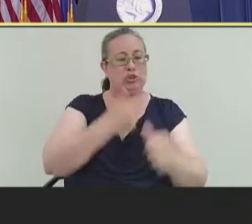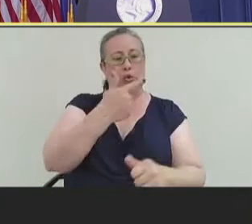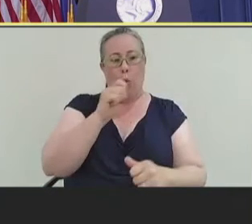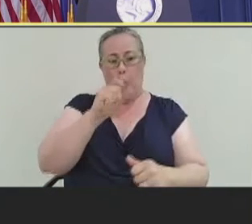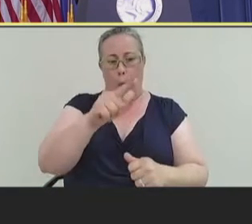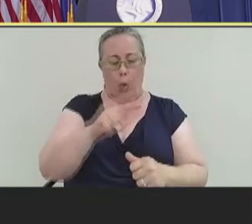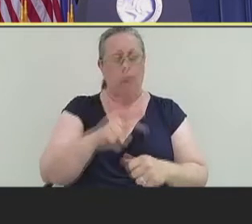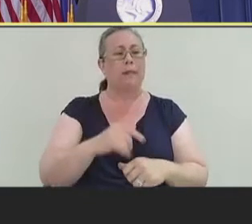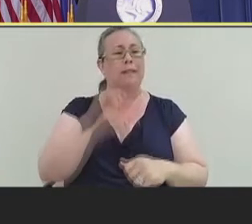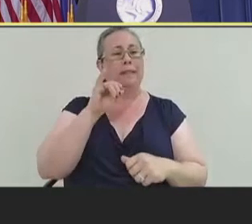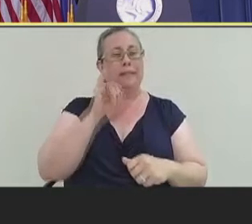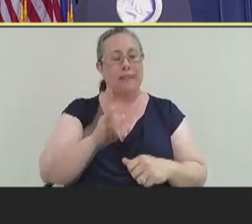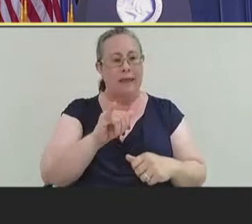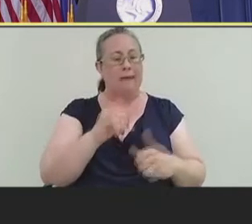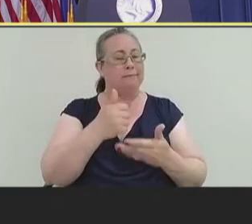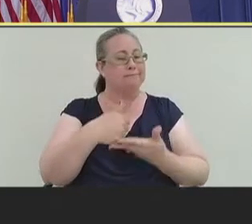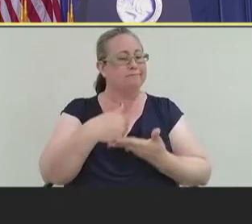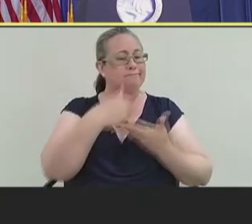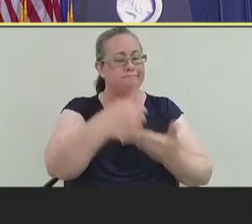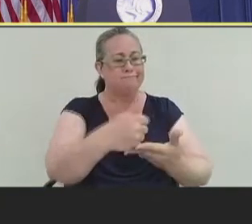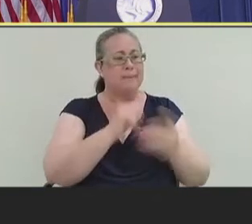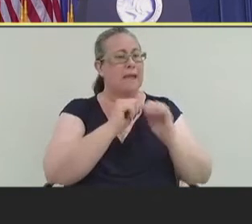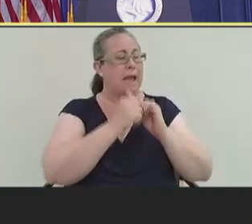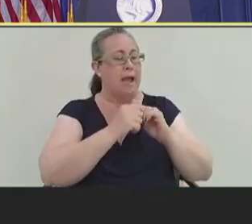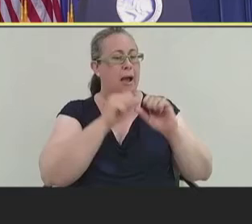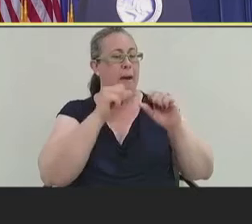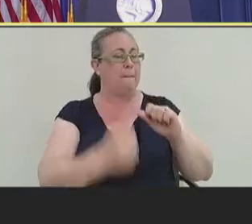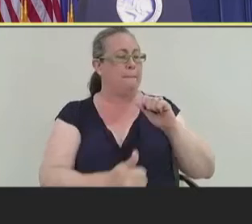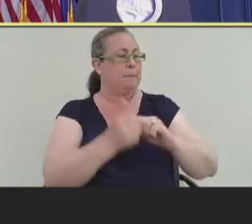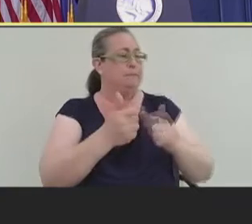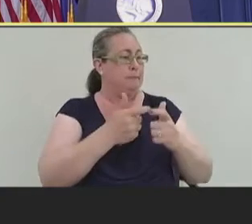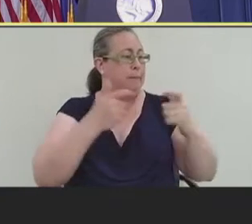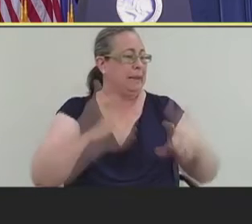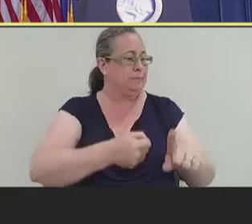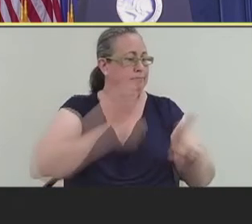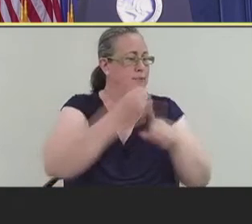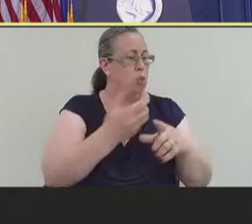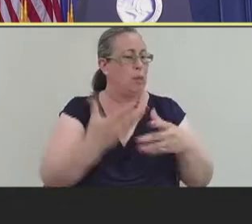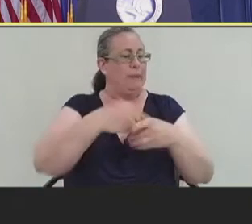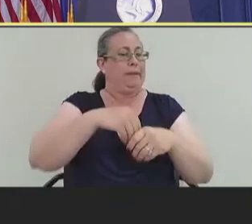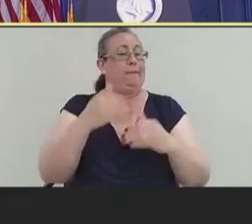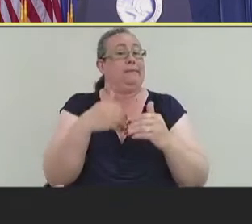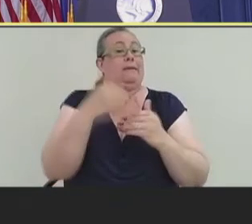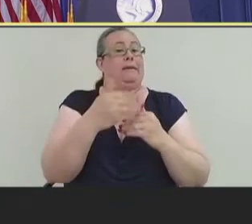are poised to make the greatest impact in the next five years. This is another important component of